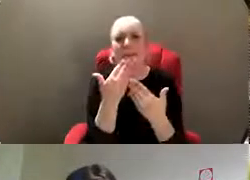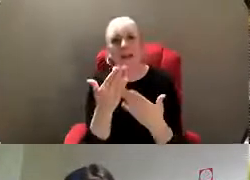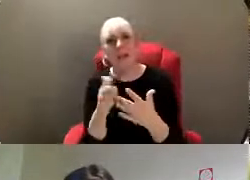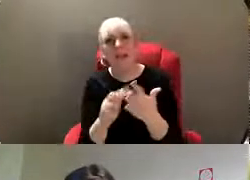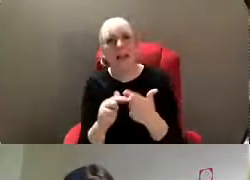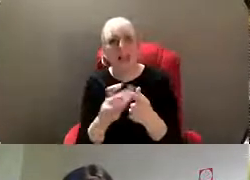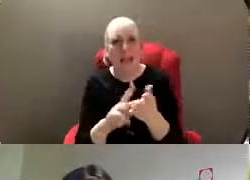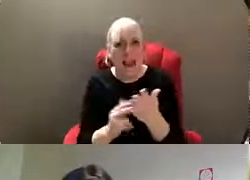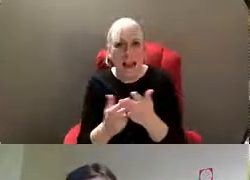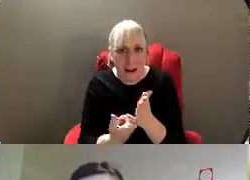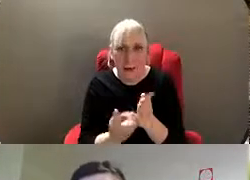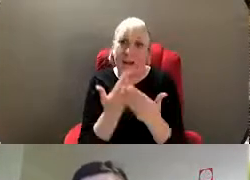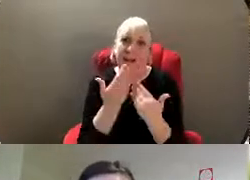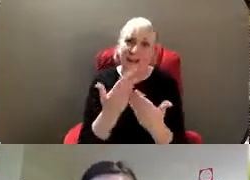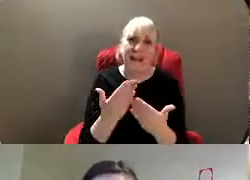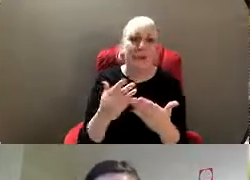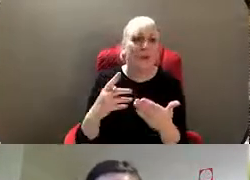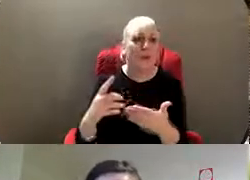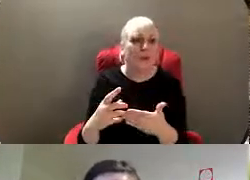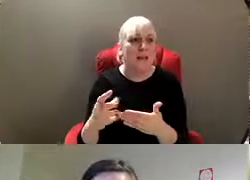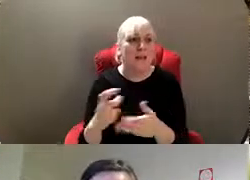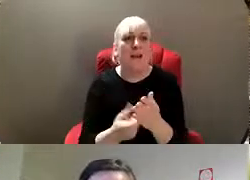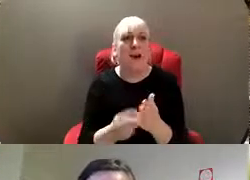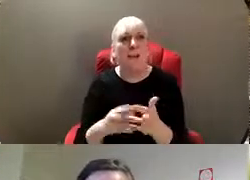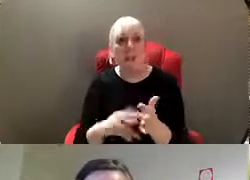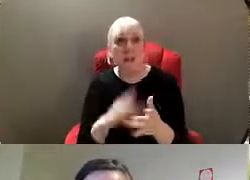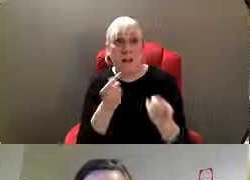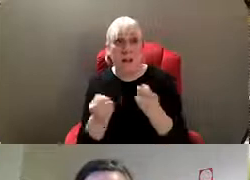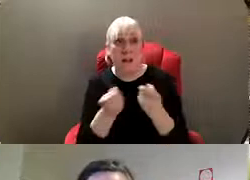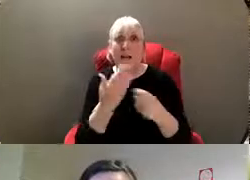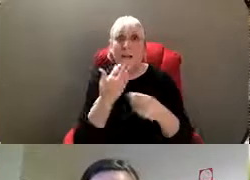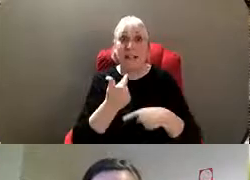much carmen for sharing but if everyone can pop their cameras on and i'll do a quick screenshot